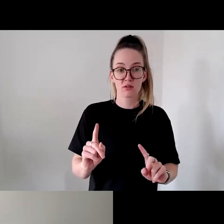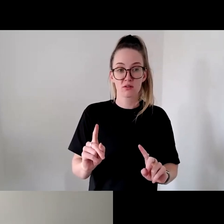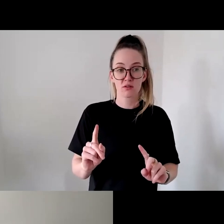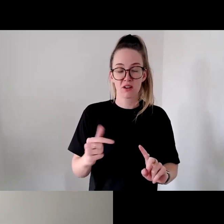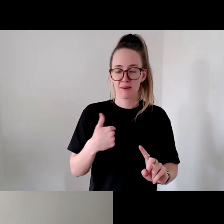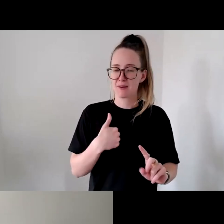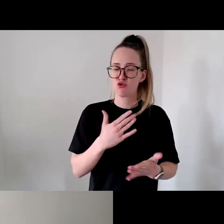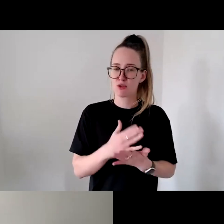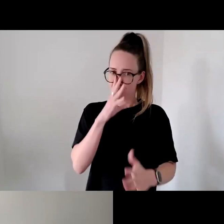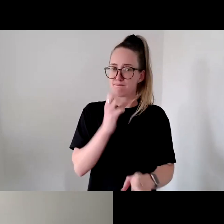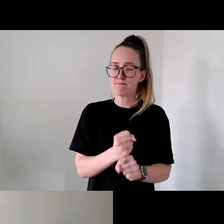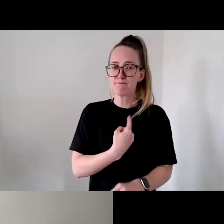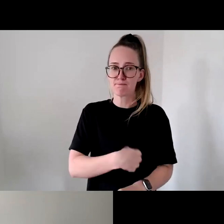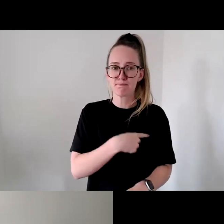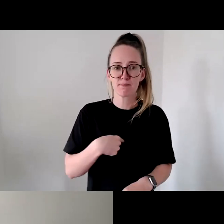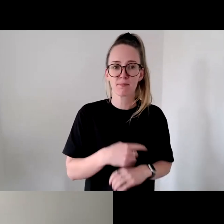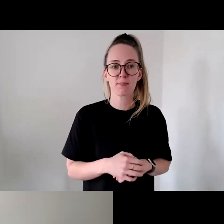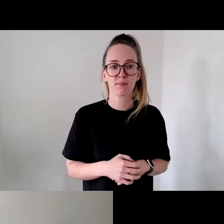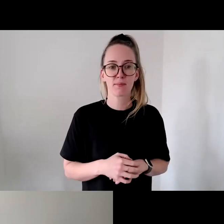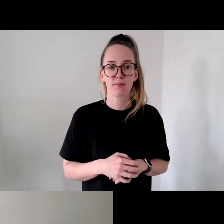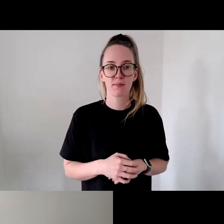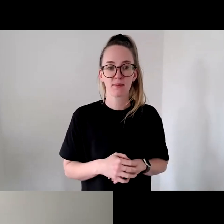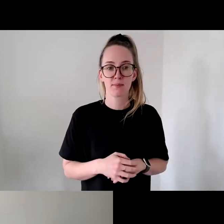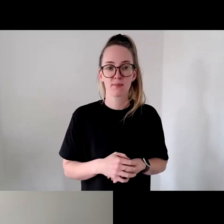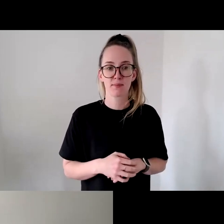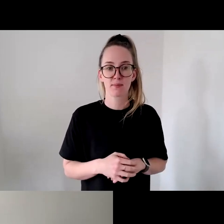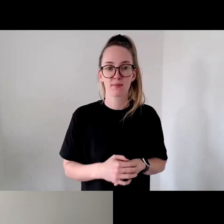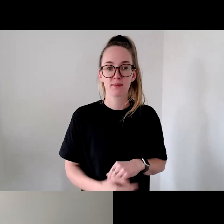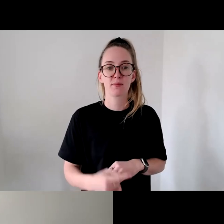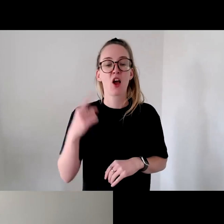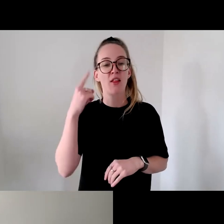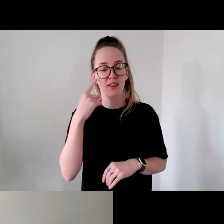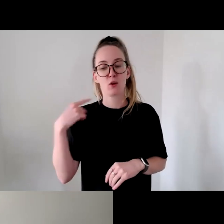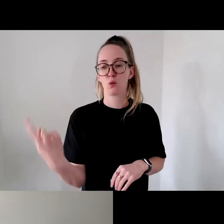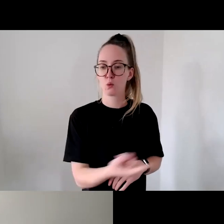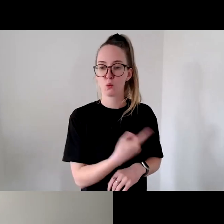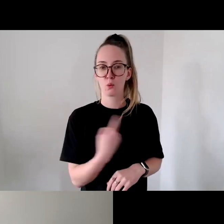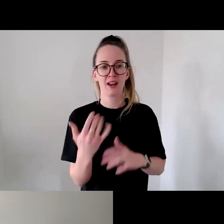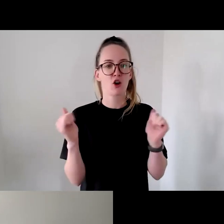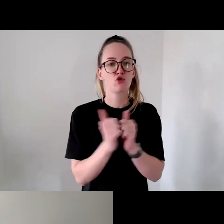is what is important, given the nature of the sector and the mobile, people have short term,